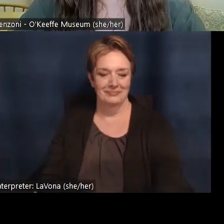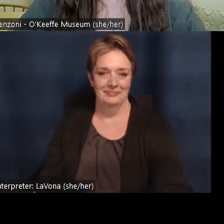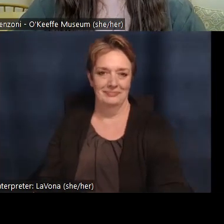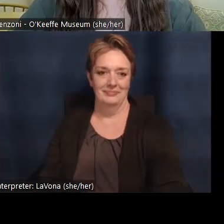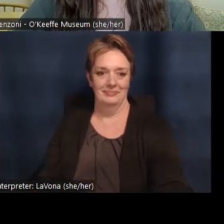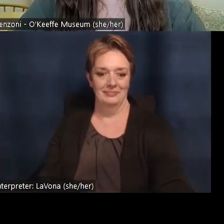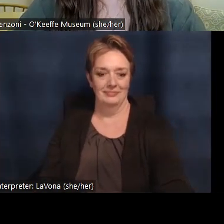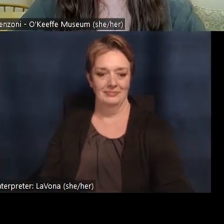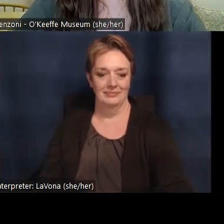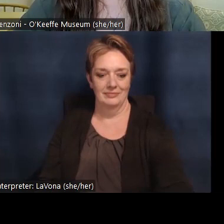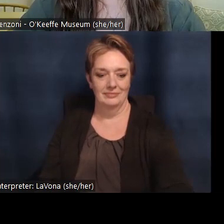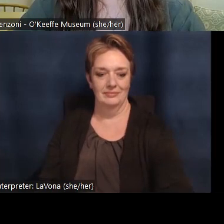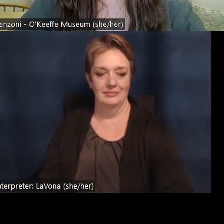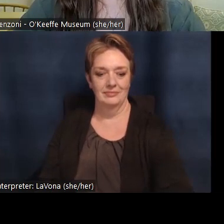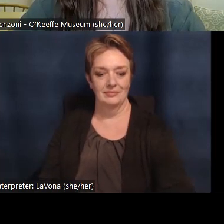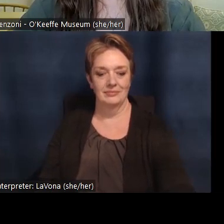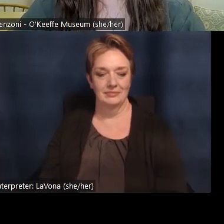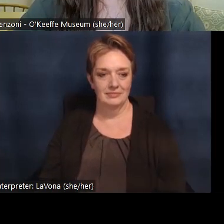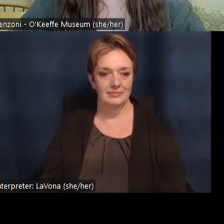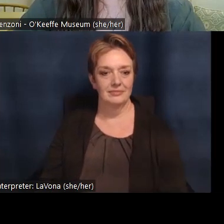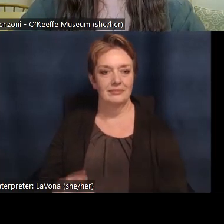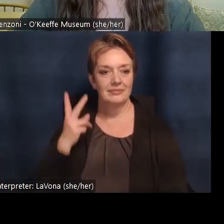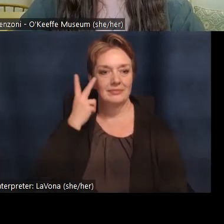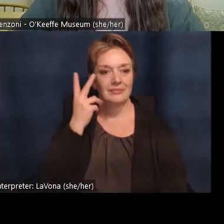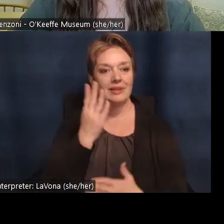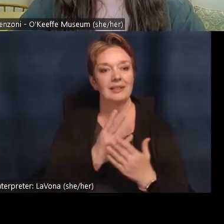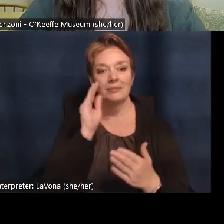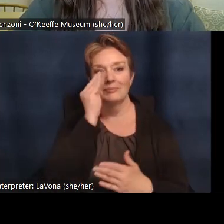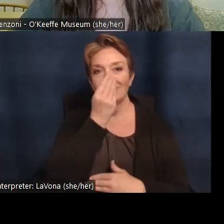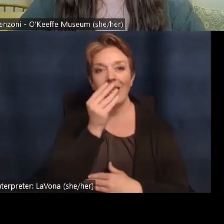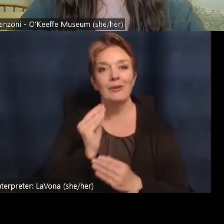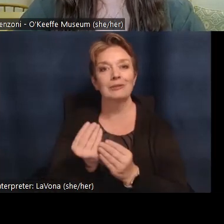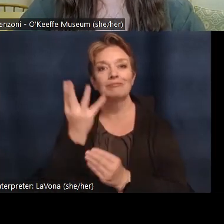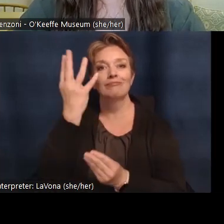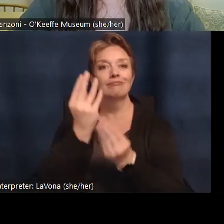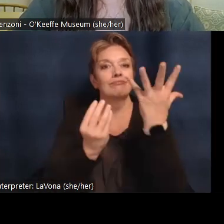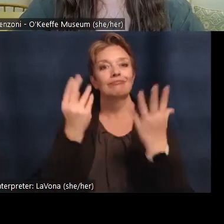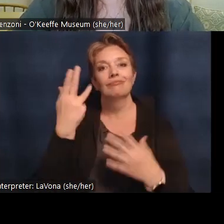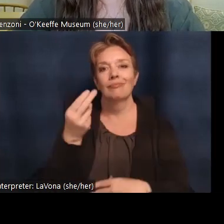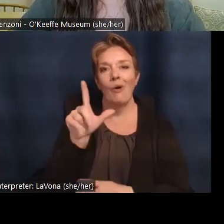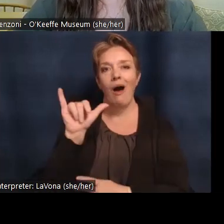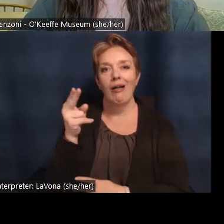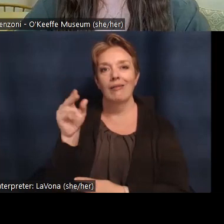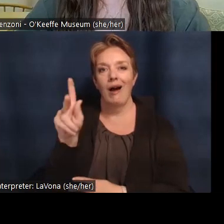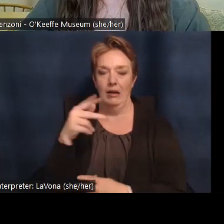And in the background, you can see some gorgeous hollyhocks. We have lots of flowers around the property.